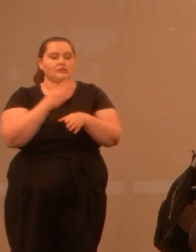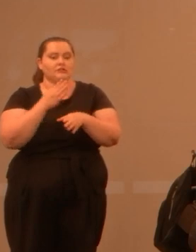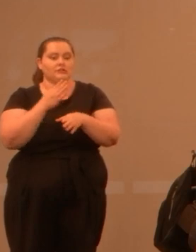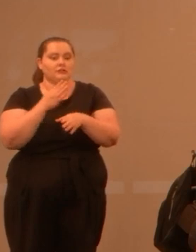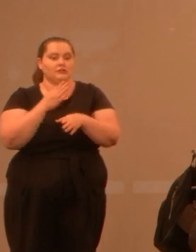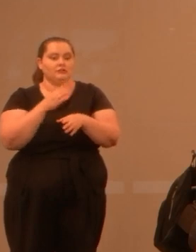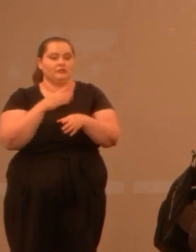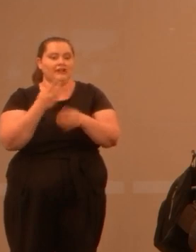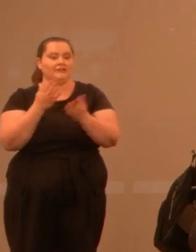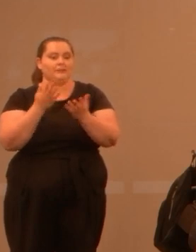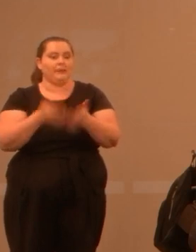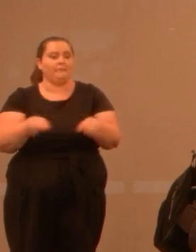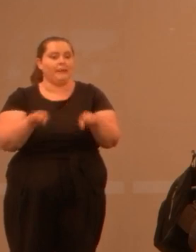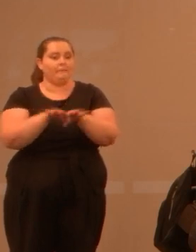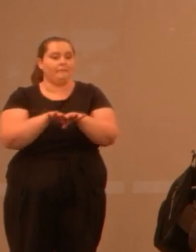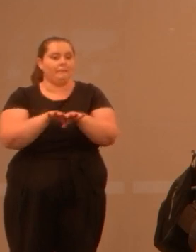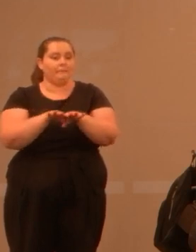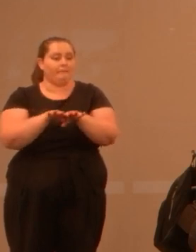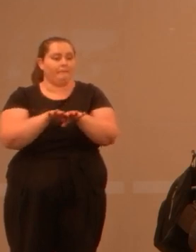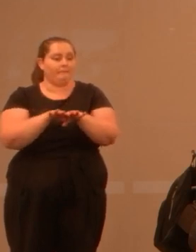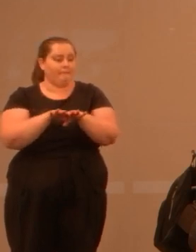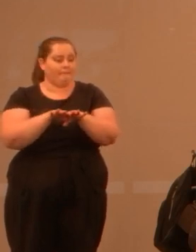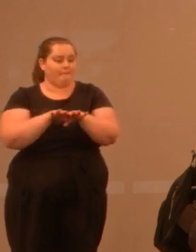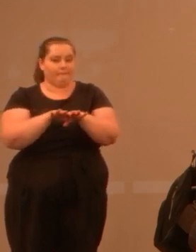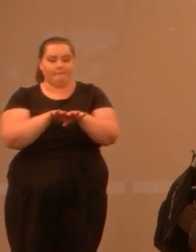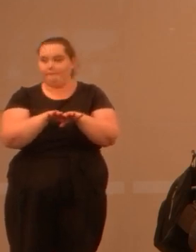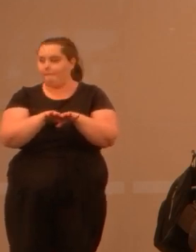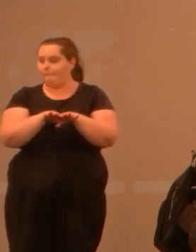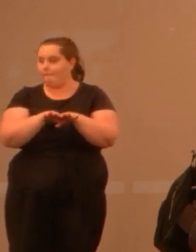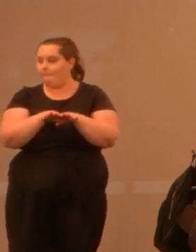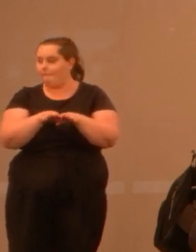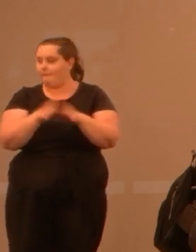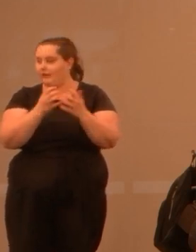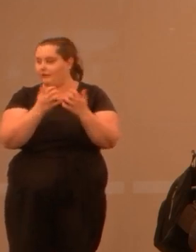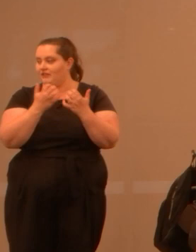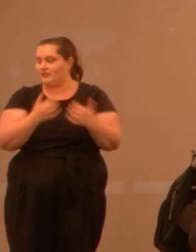of the Legislative Assembly since 2017, representing the seat of Bunbury.